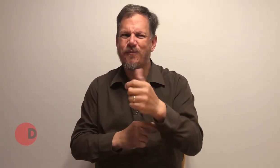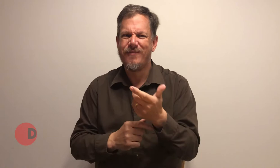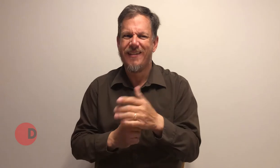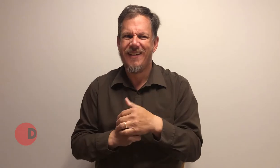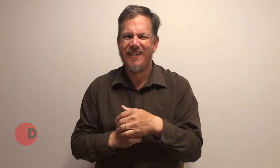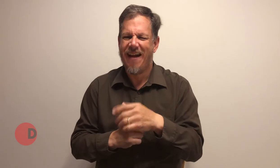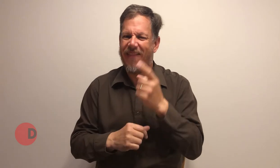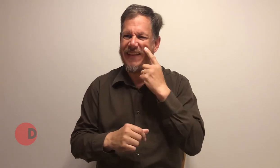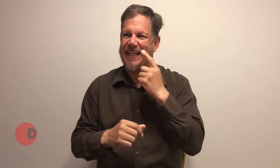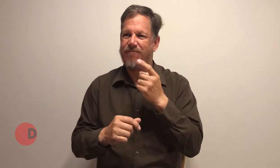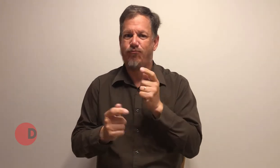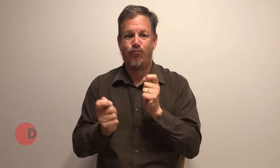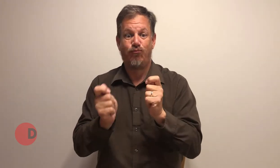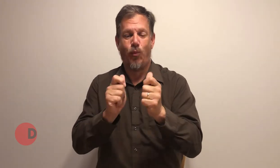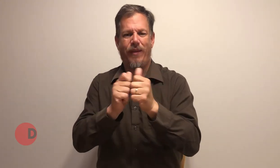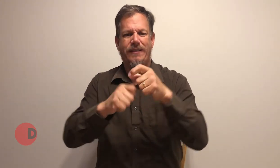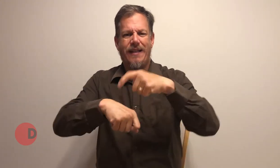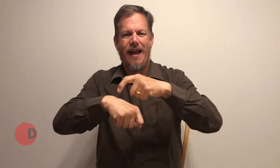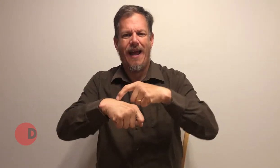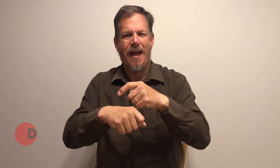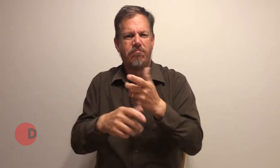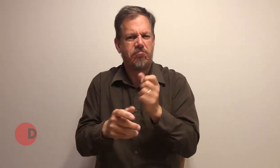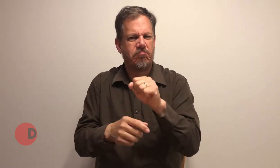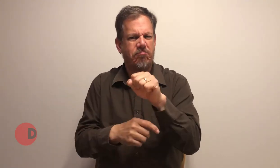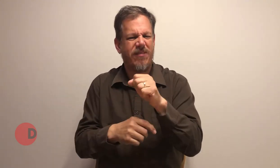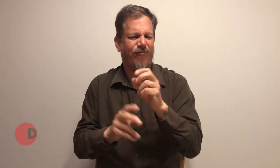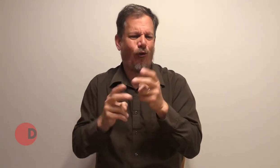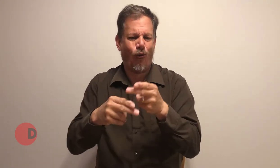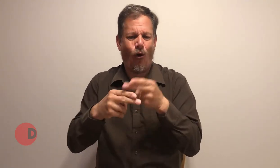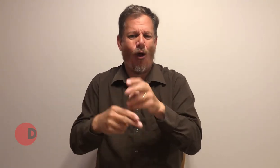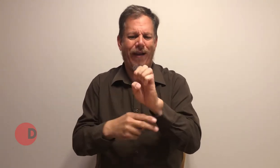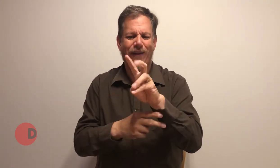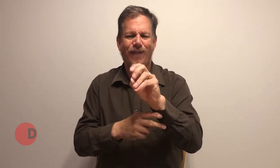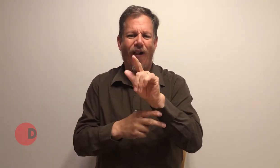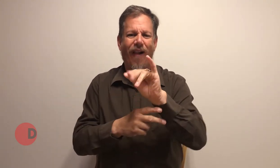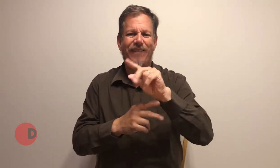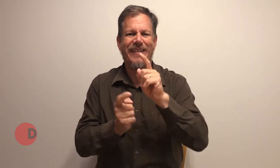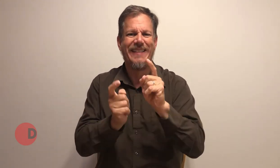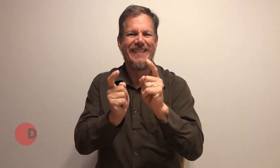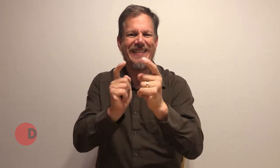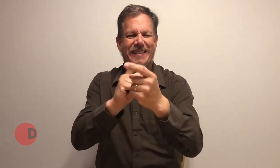I think changes with the times are to be expected, that's evolution.